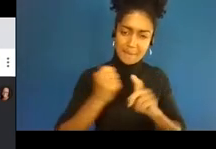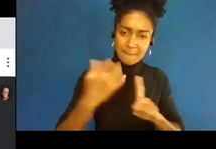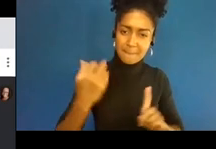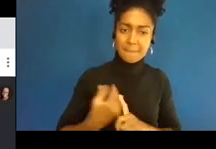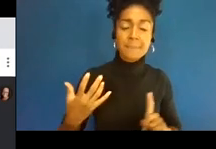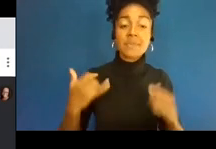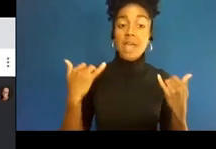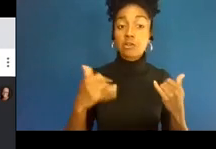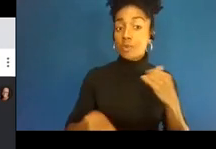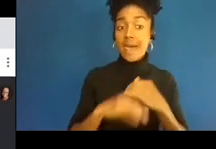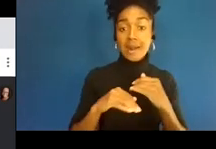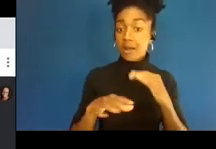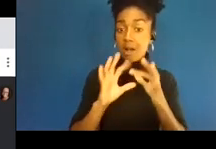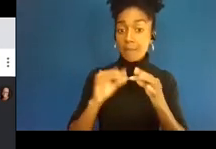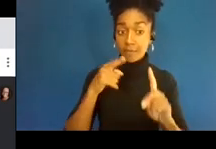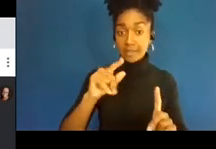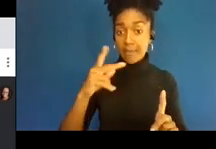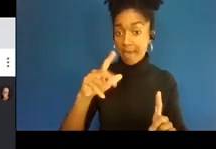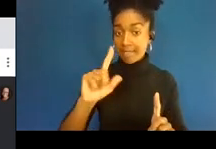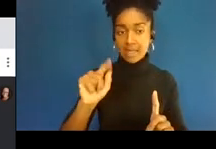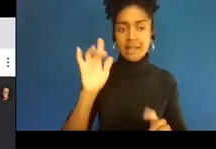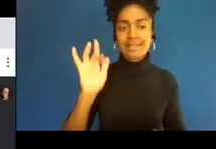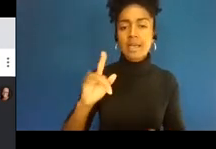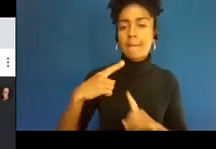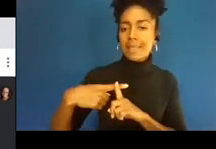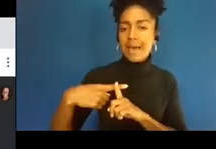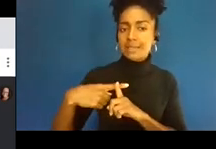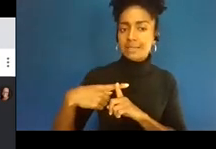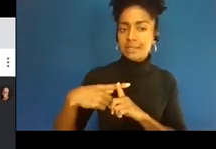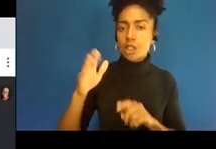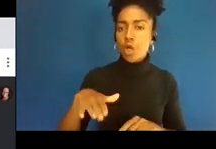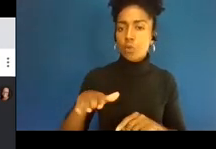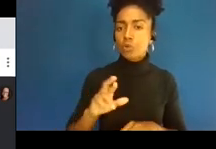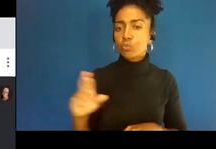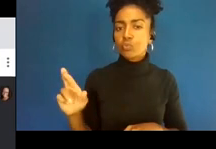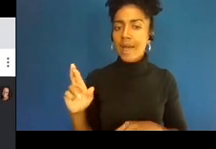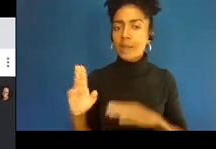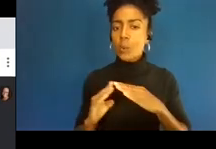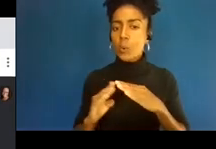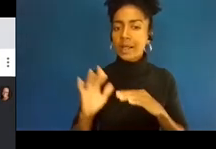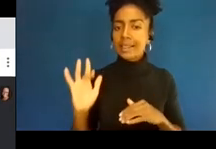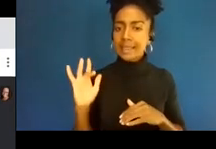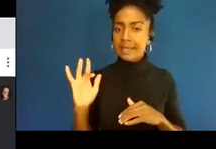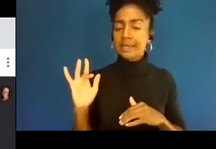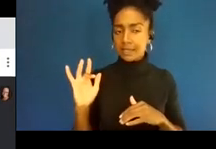you click on the plus sign in the lower right-hand corner.